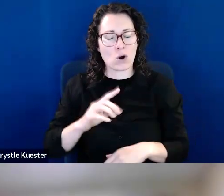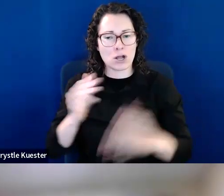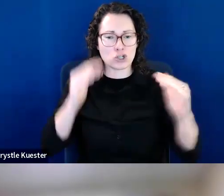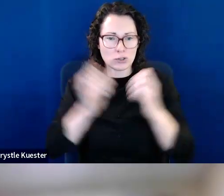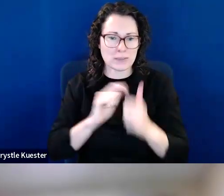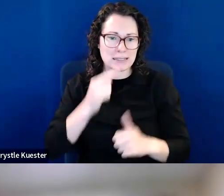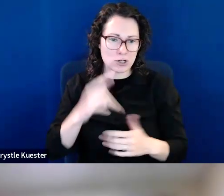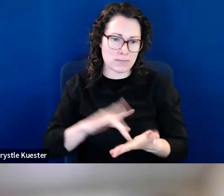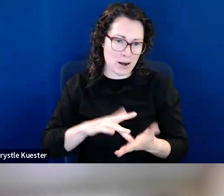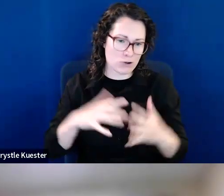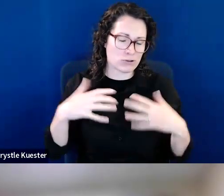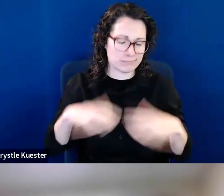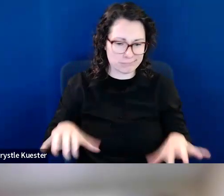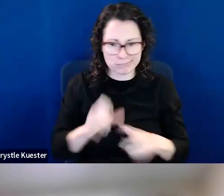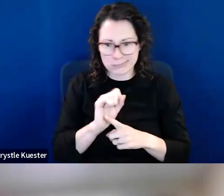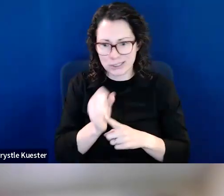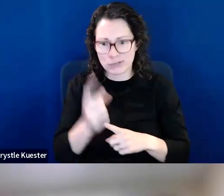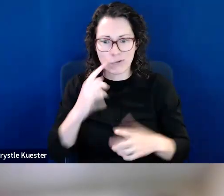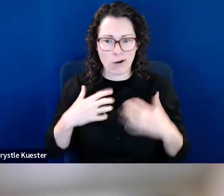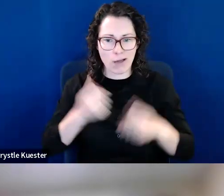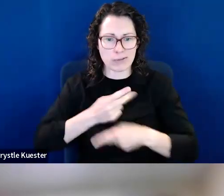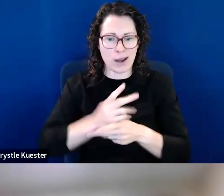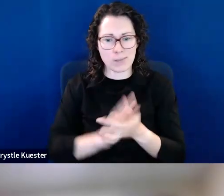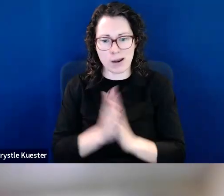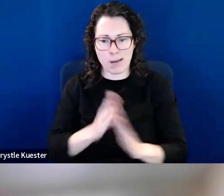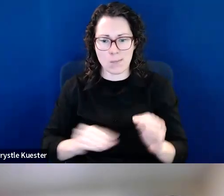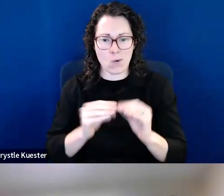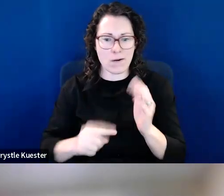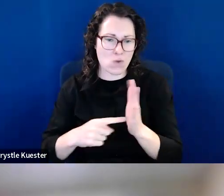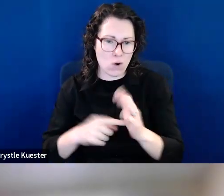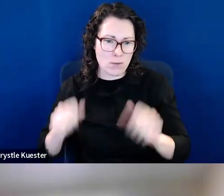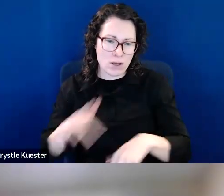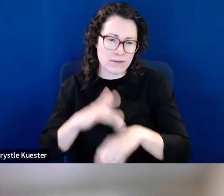and healthcare activists to make healthcare in America more affordable and available for all.